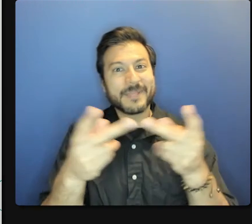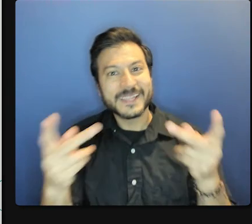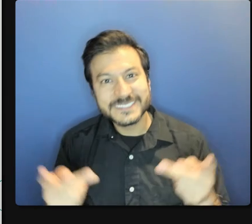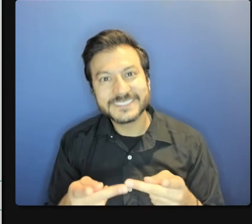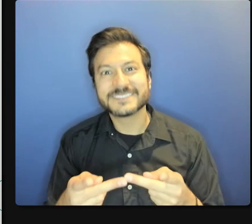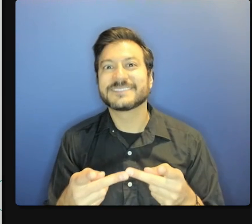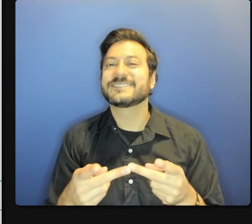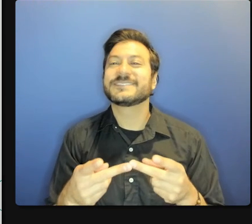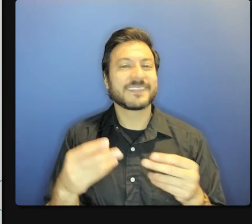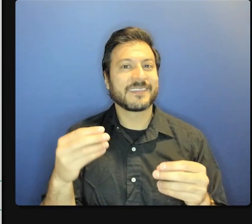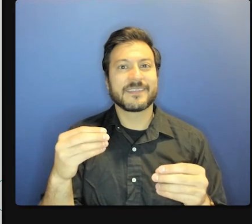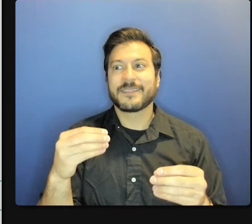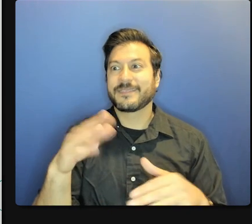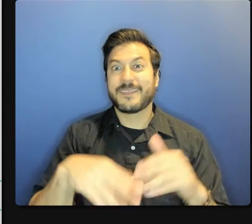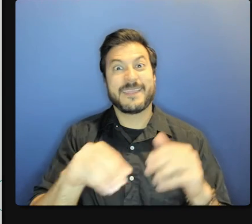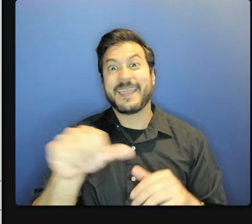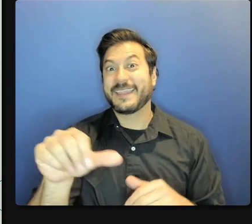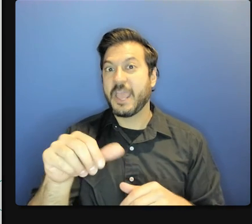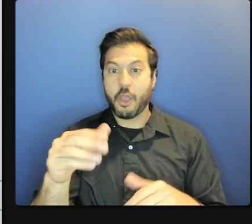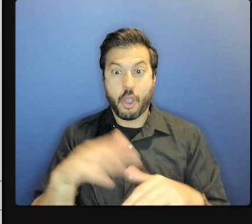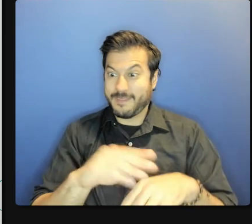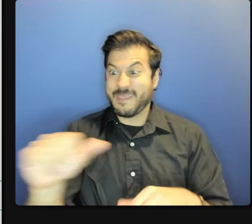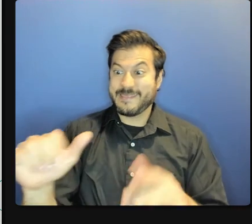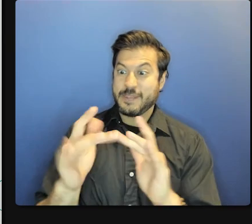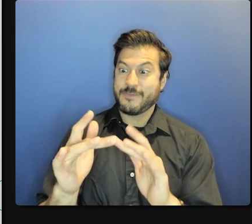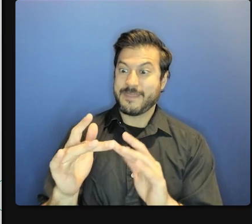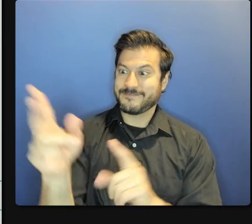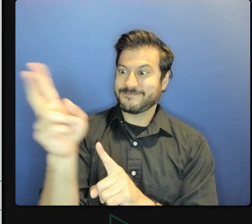in more places, on any internet-connected screen.